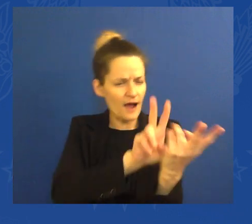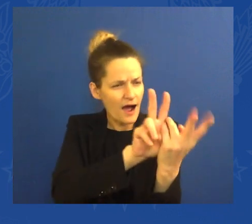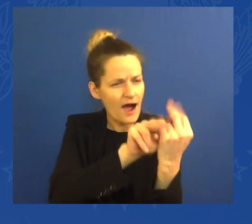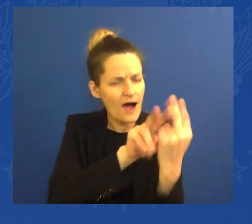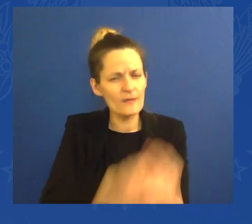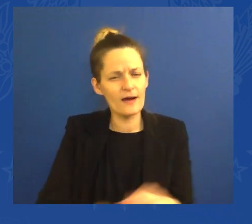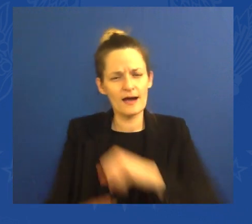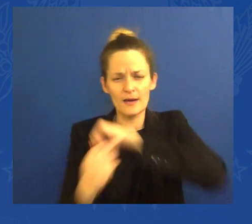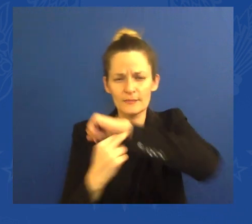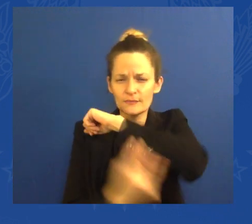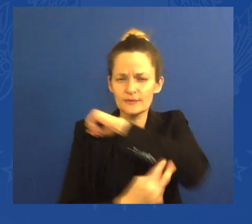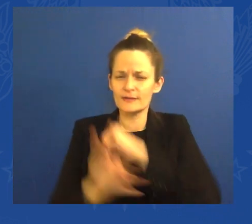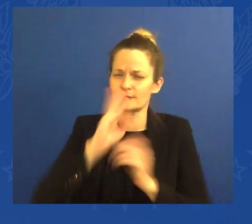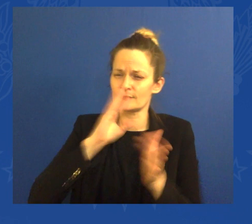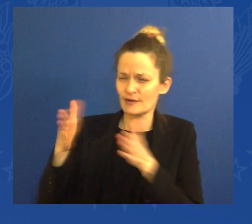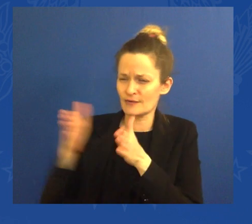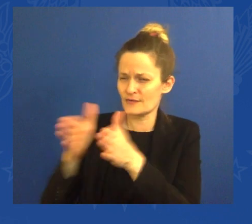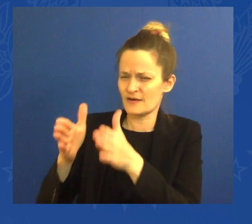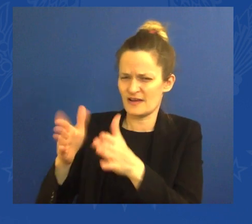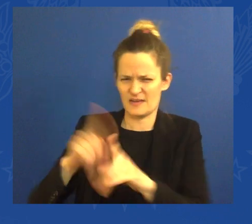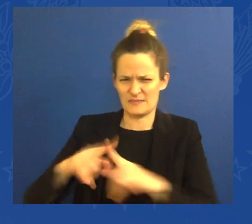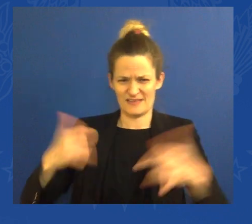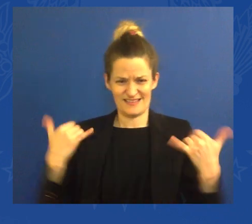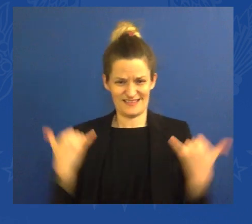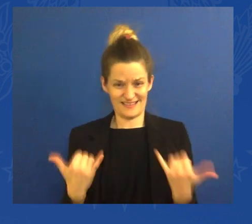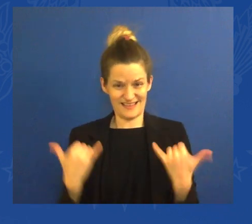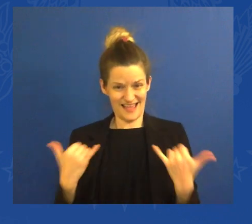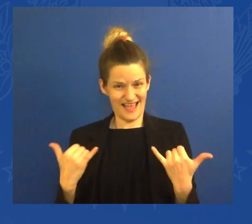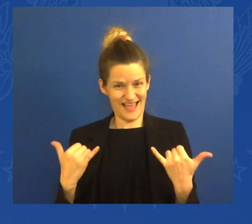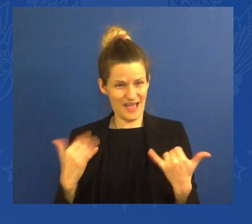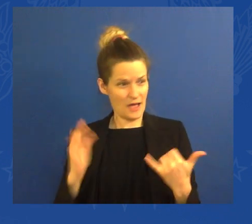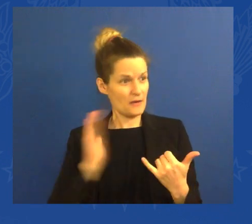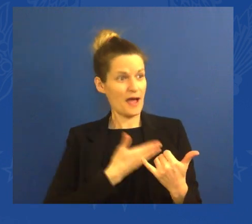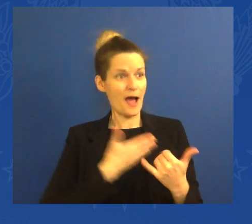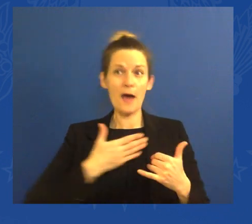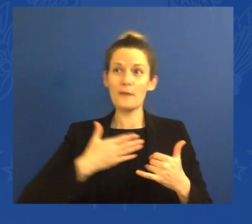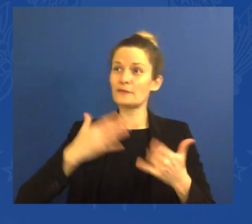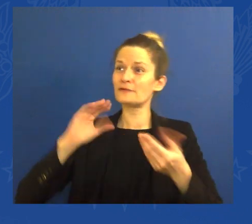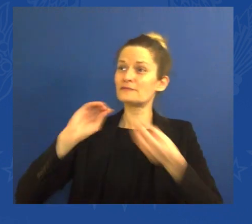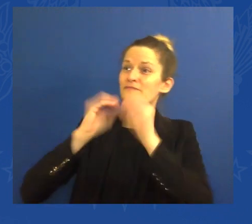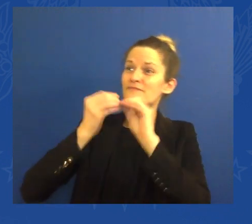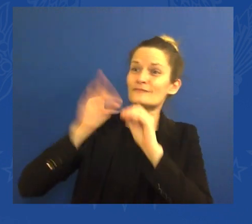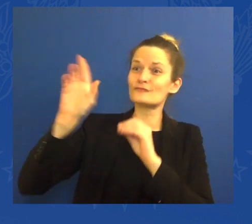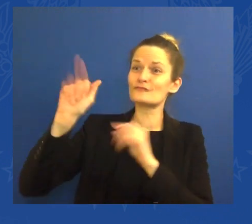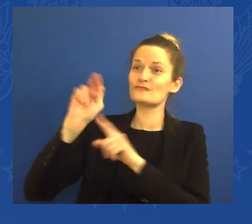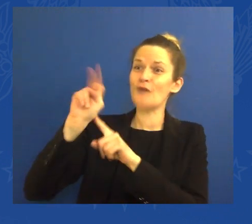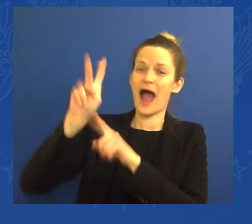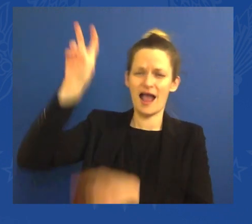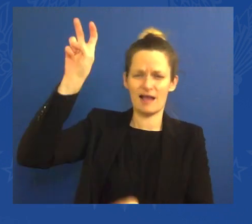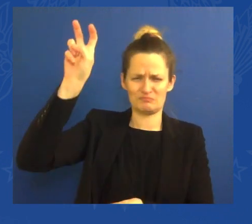according to the World Economic Forum. We can't compete for jobs of the 21st century if we don't fix that.